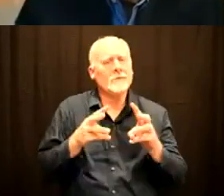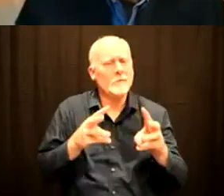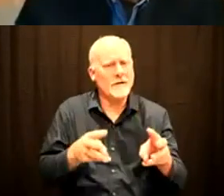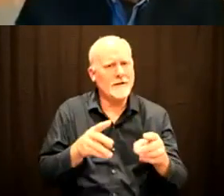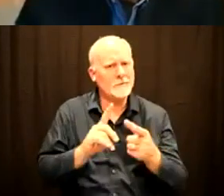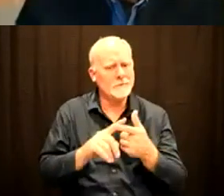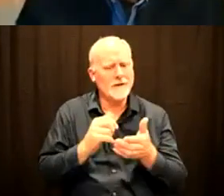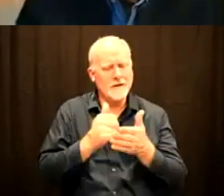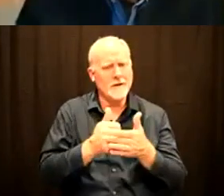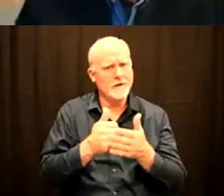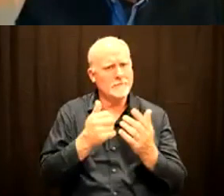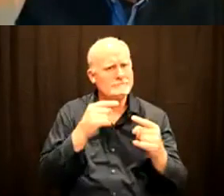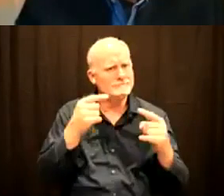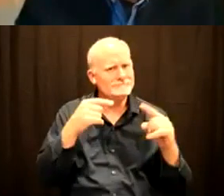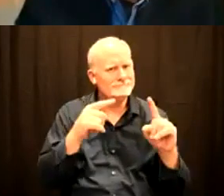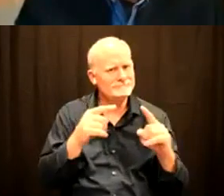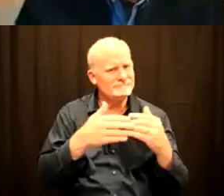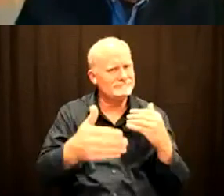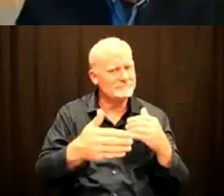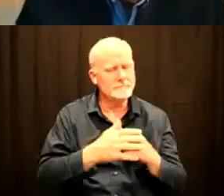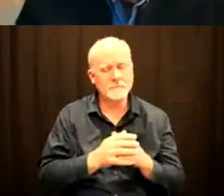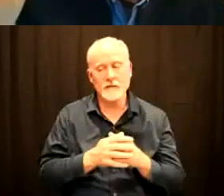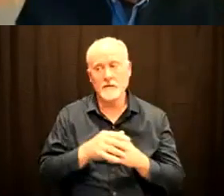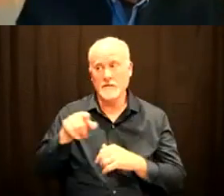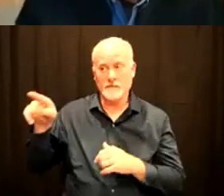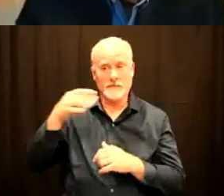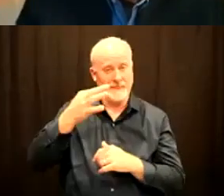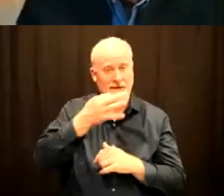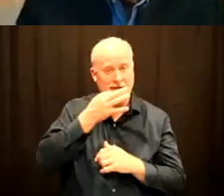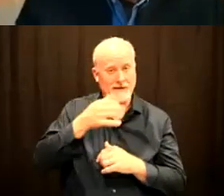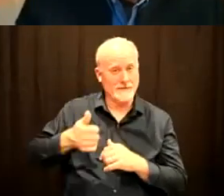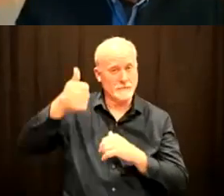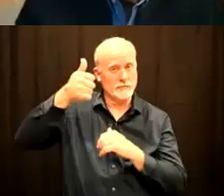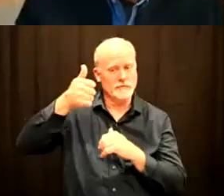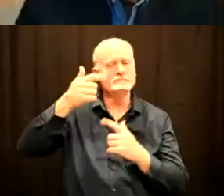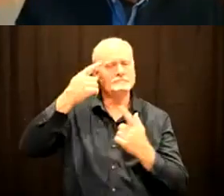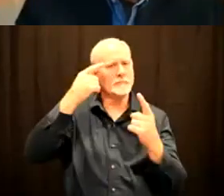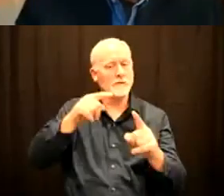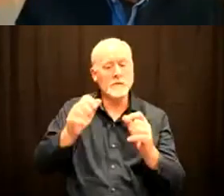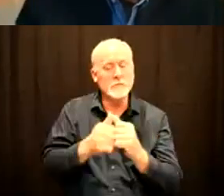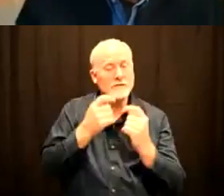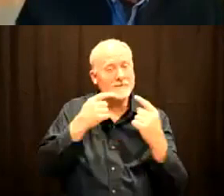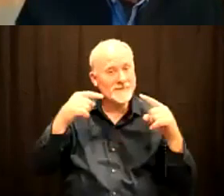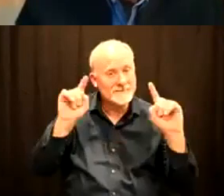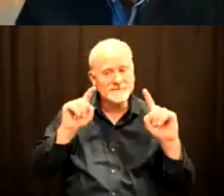some of those changes but the experts agreed that the most effective approach the use of resources